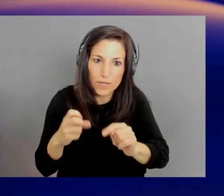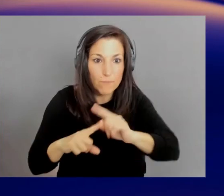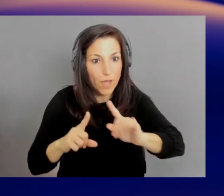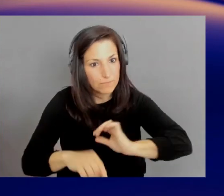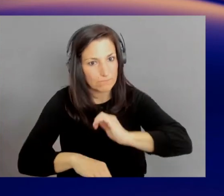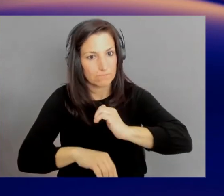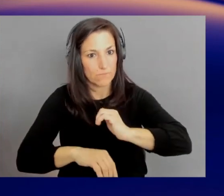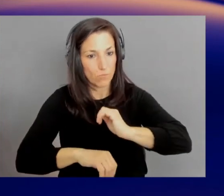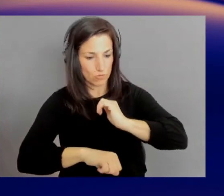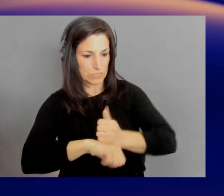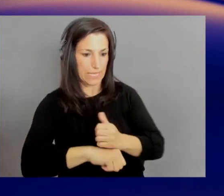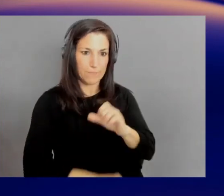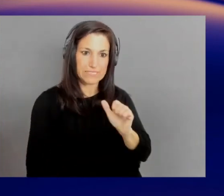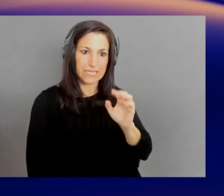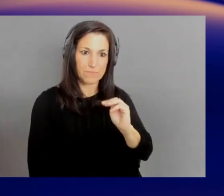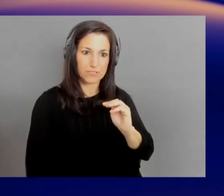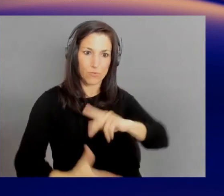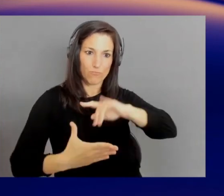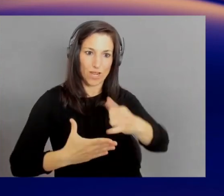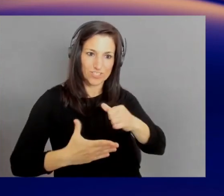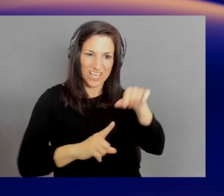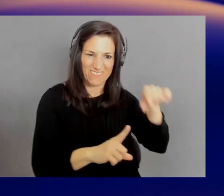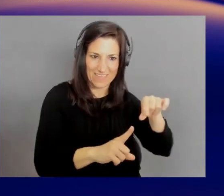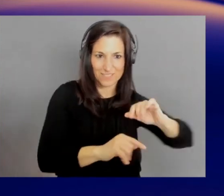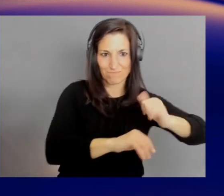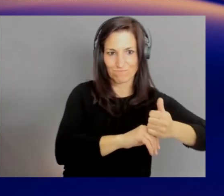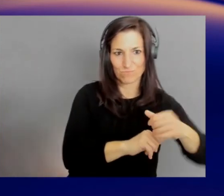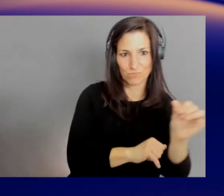Okay. So this would be like the equivalent in a CIDC pipeline of